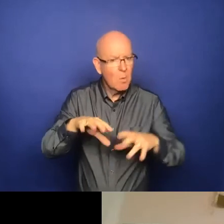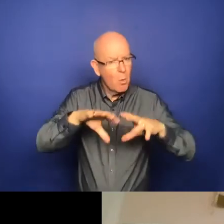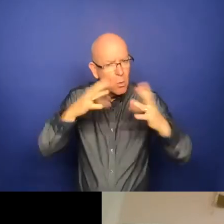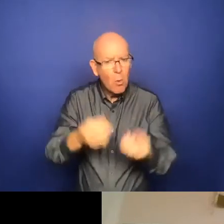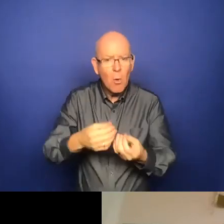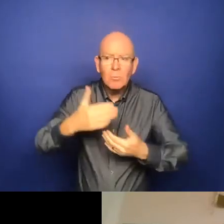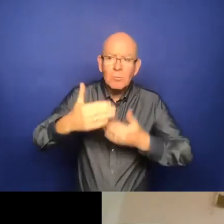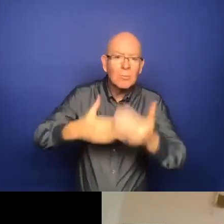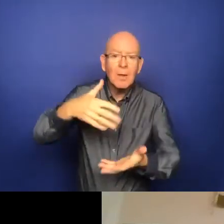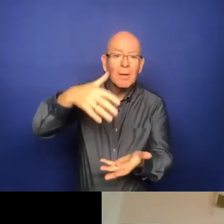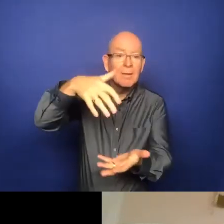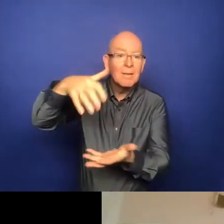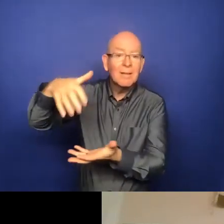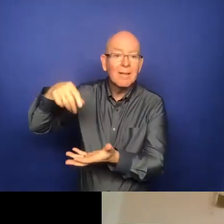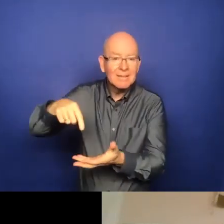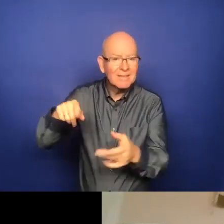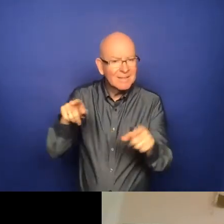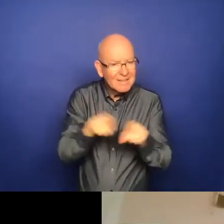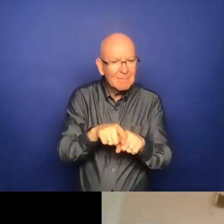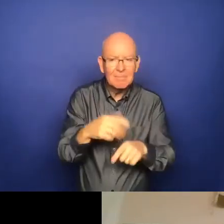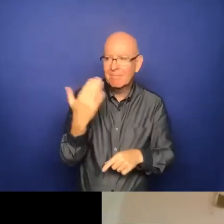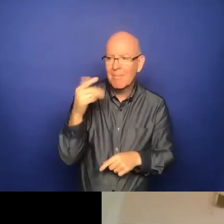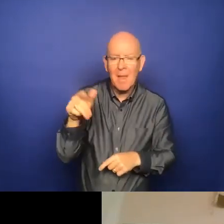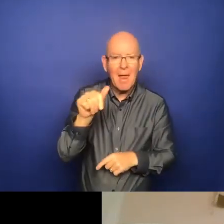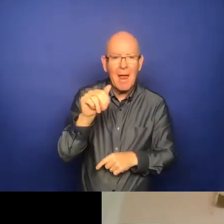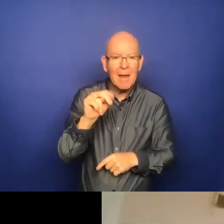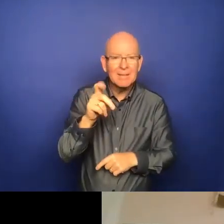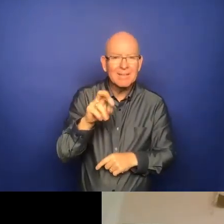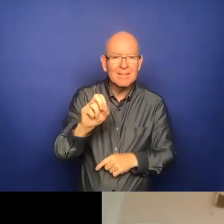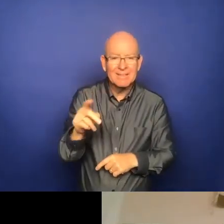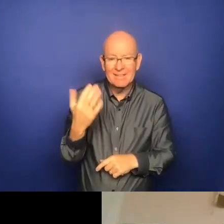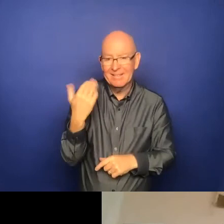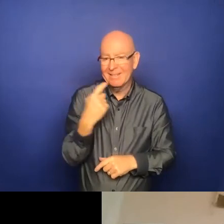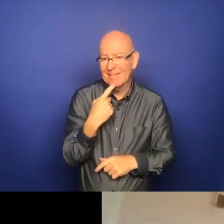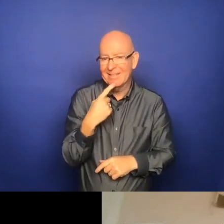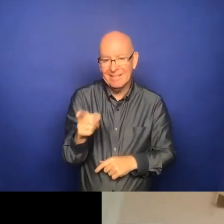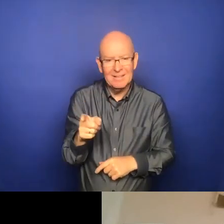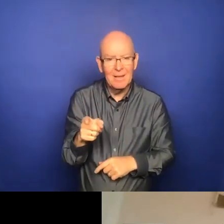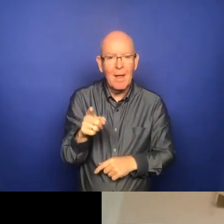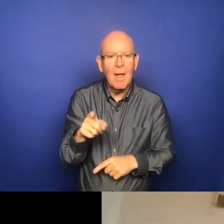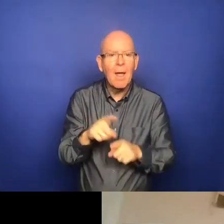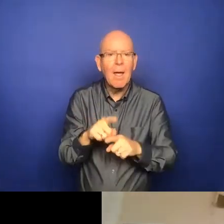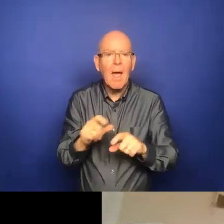it actually is something more important than that.